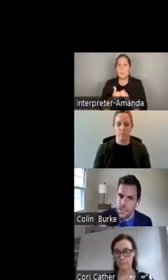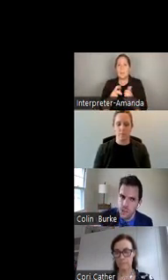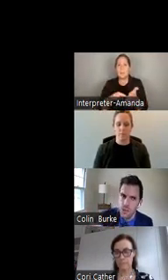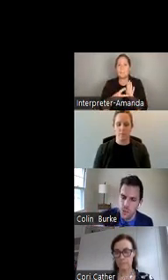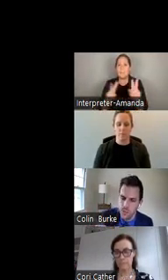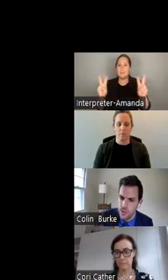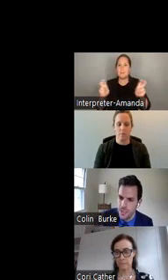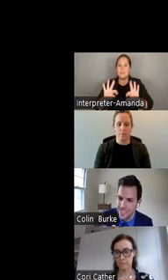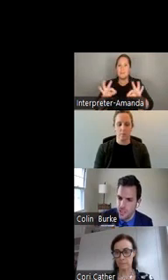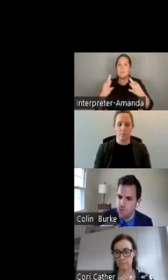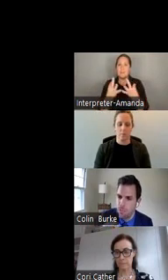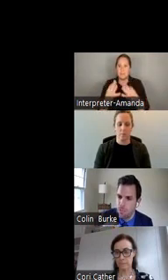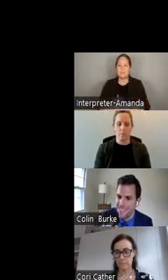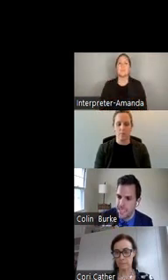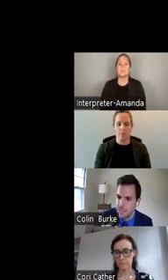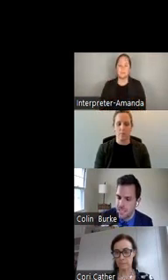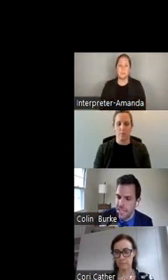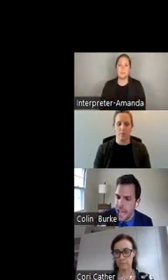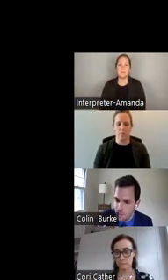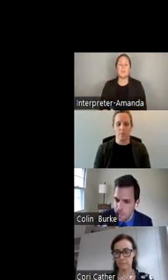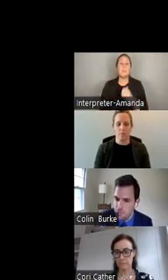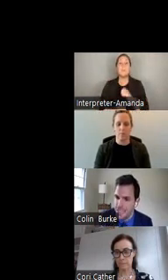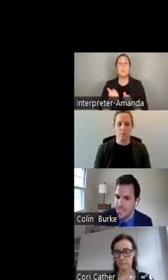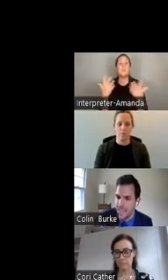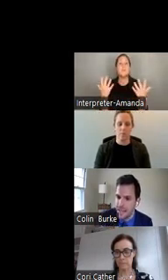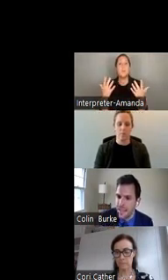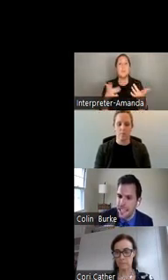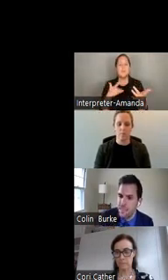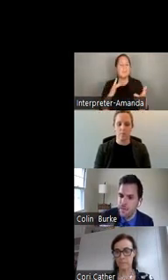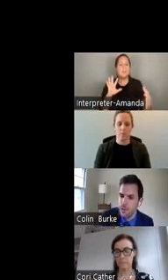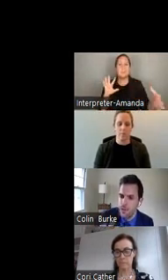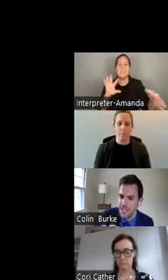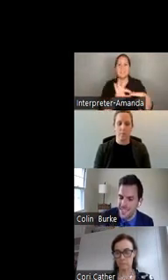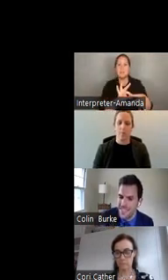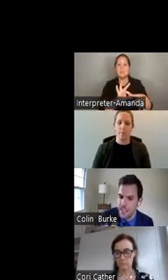that's nearly Universal is a disruptive sense of attachment meaning that even for those existing